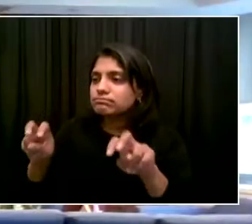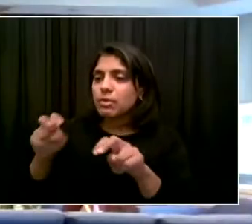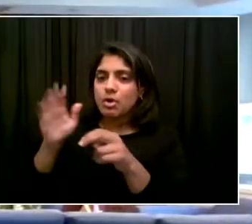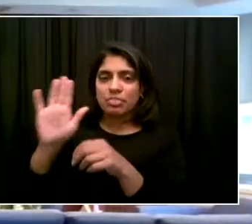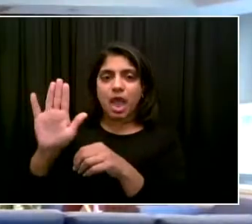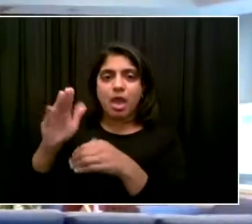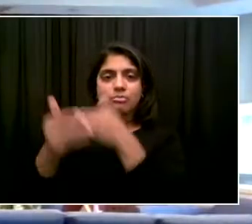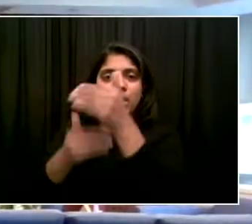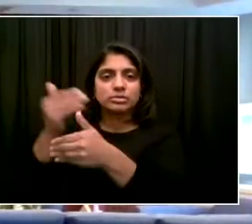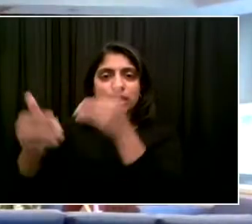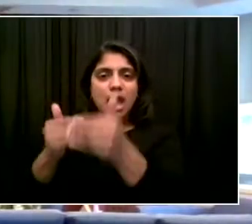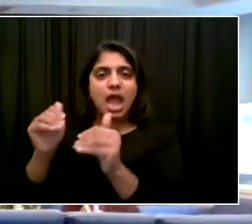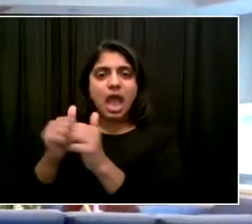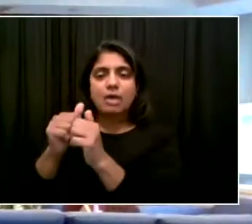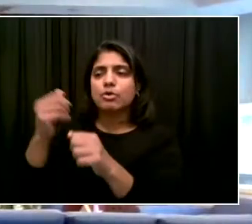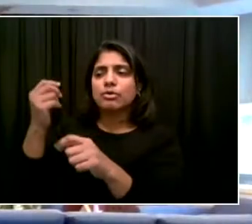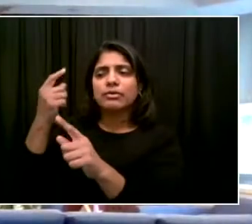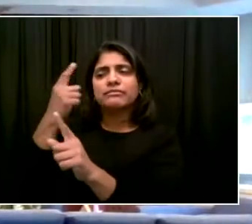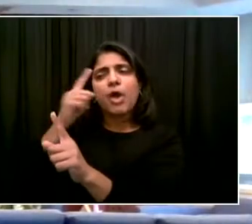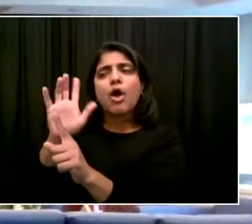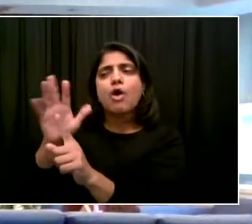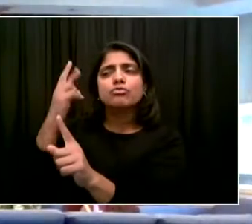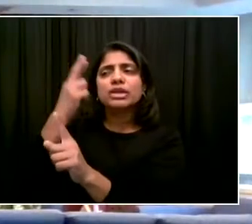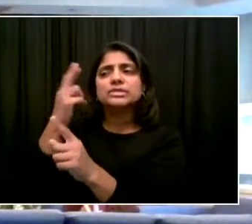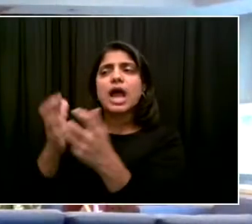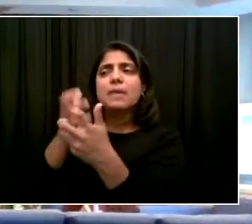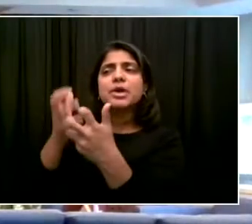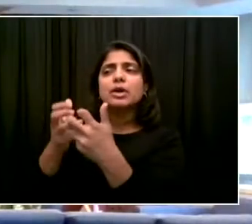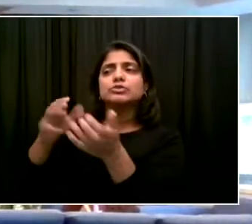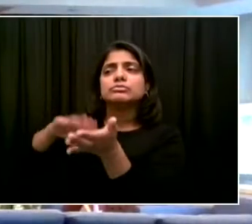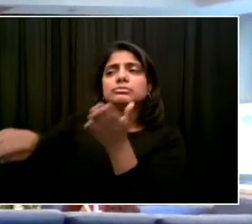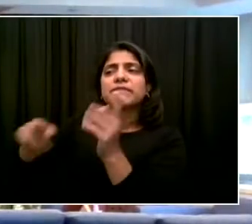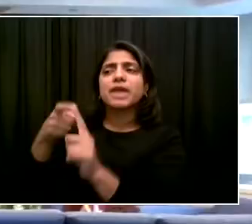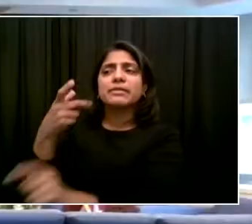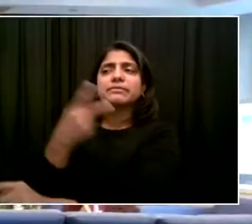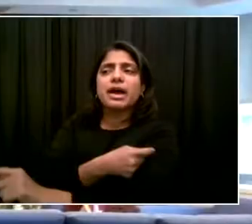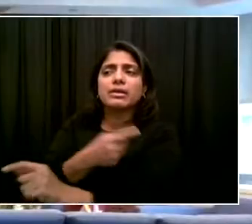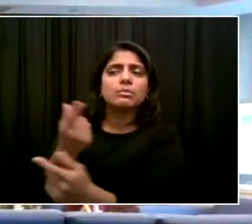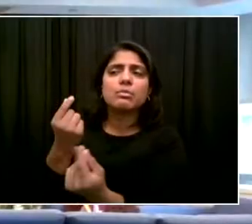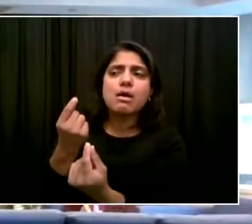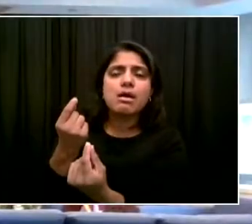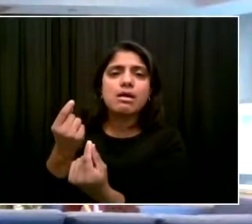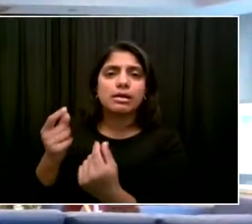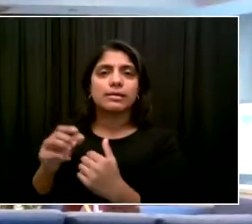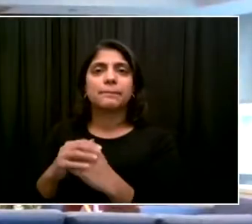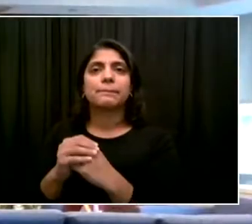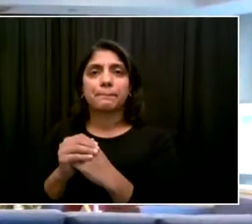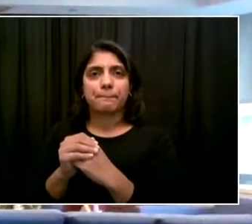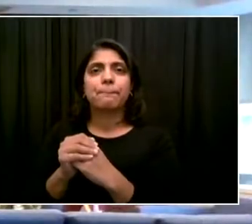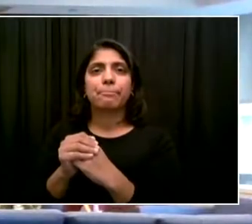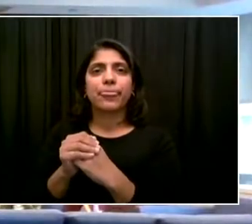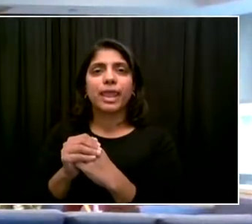. TO THE